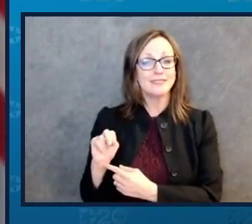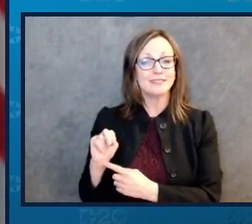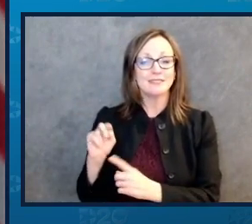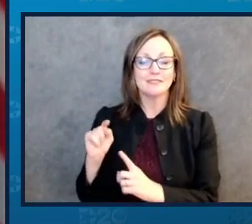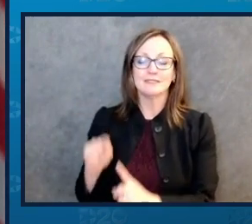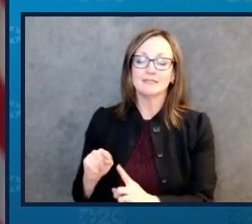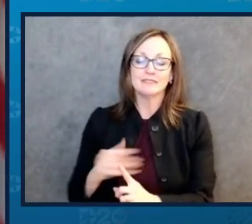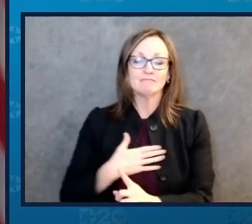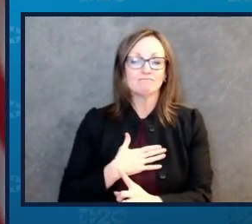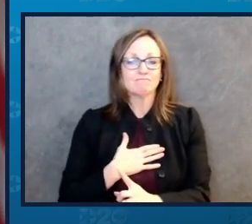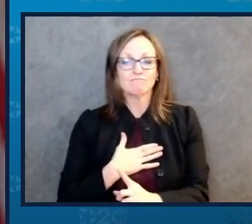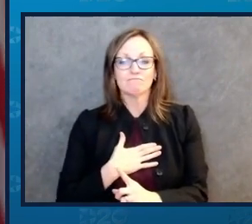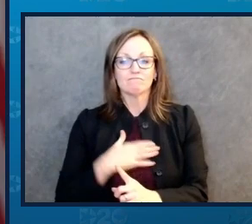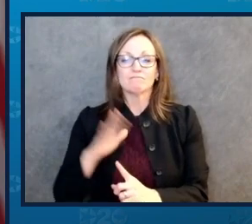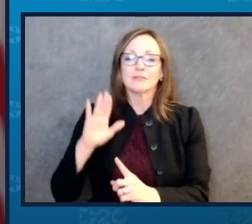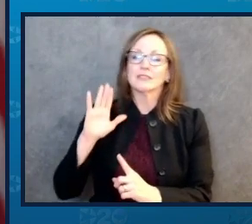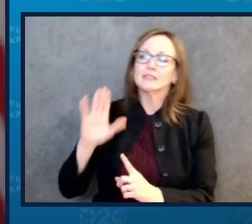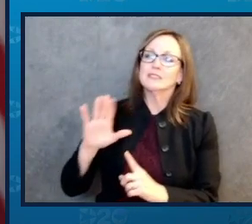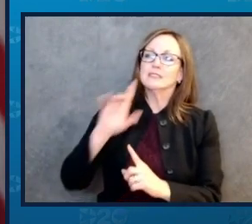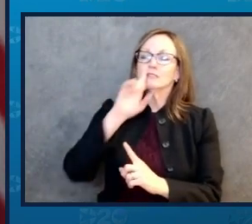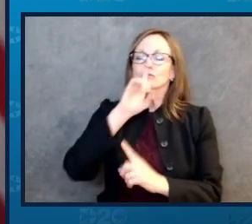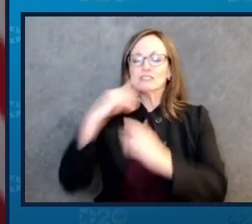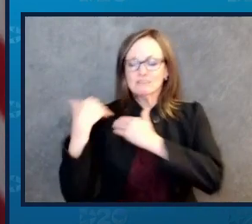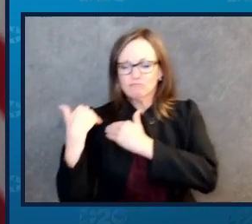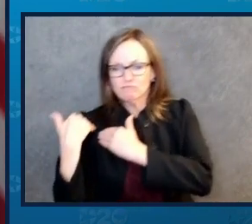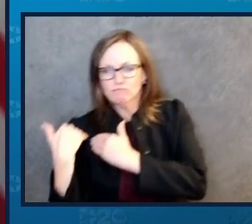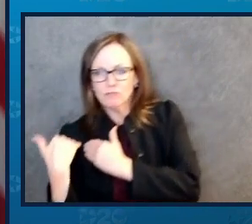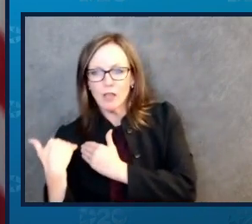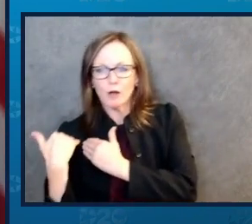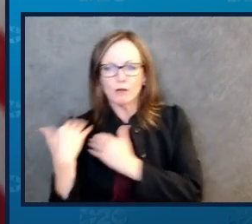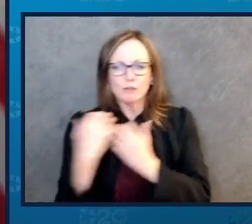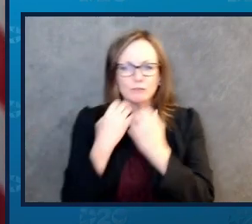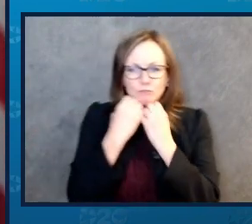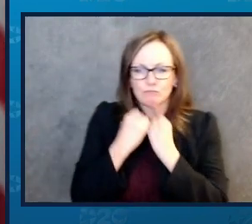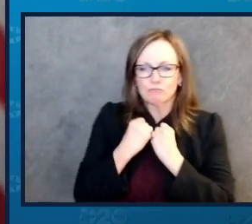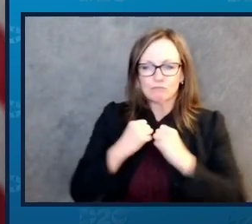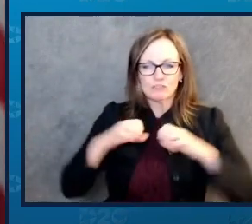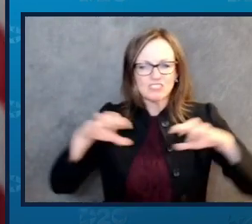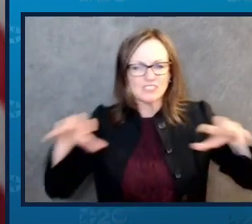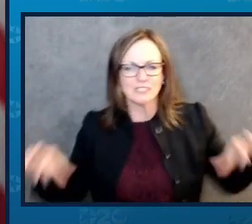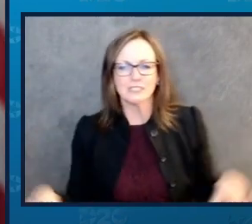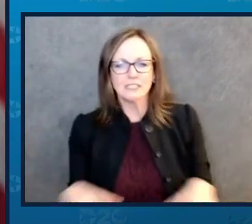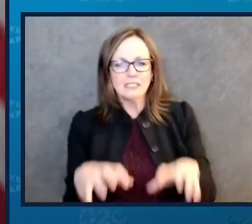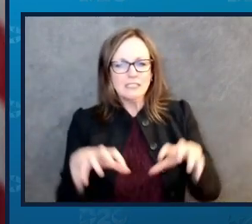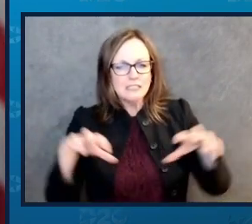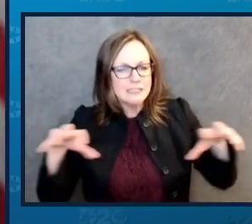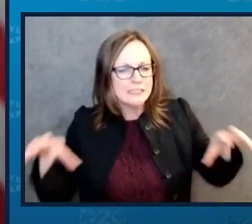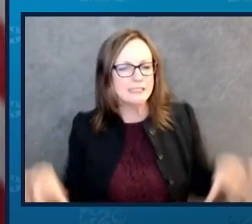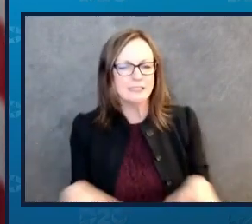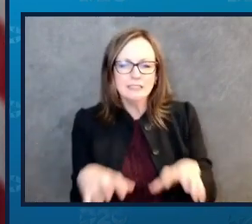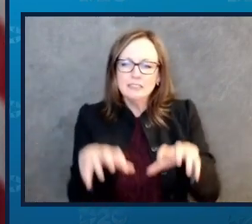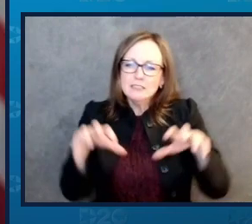WHAT AN AWESOME RESPONSIBILITY.